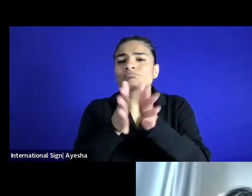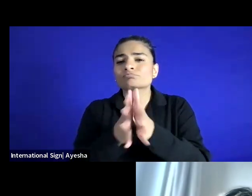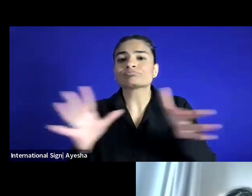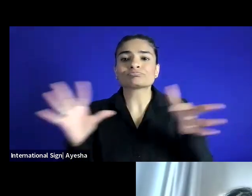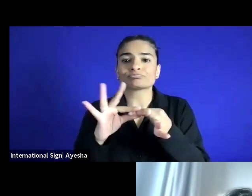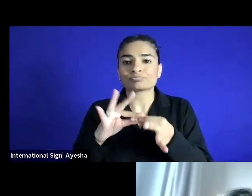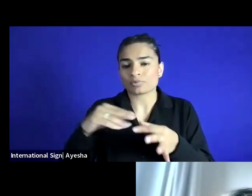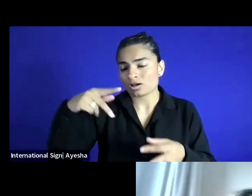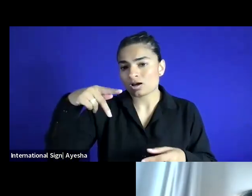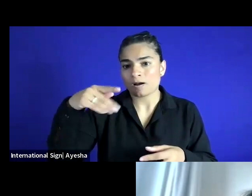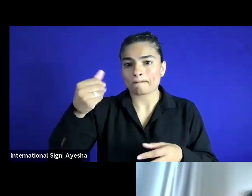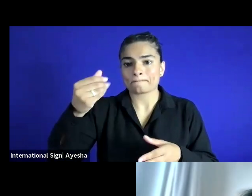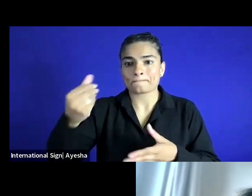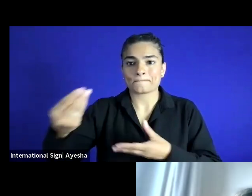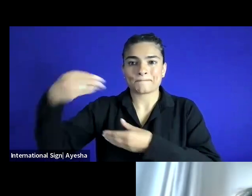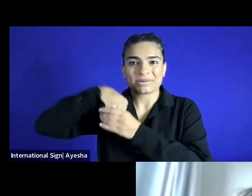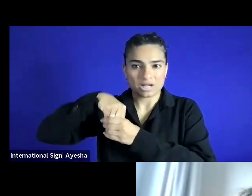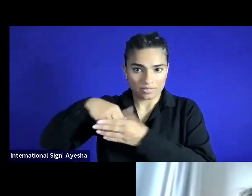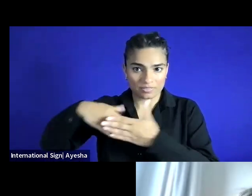and will be getting their podiums?